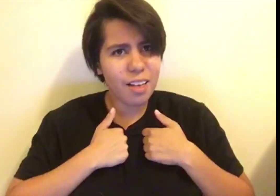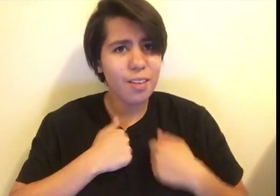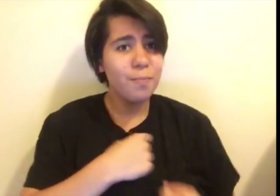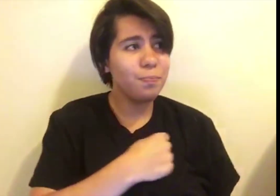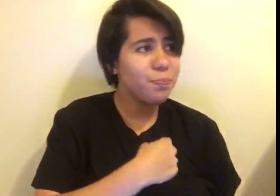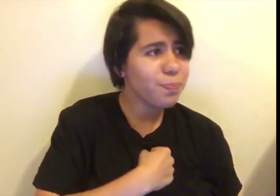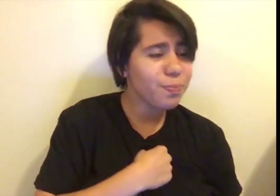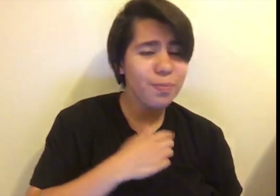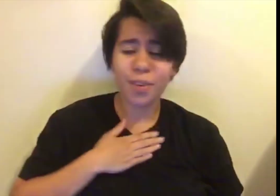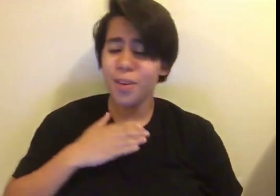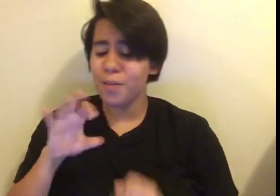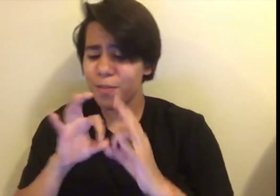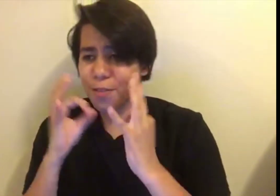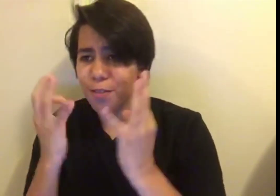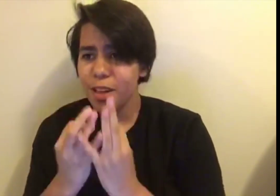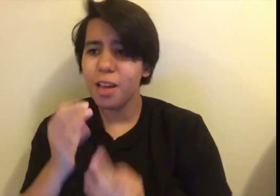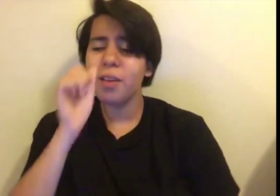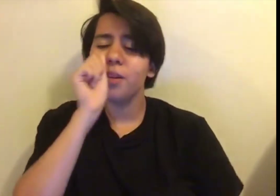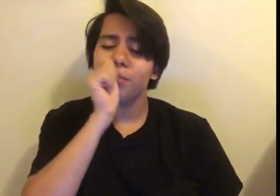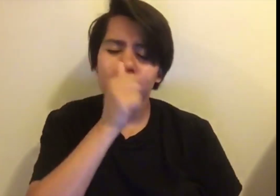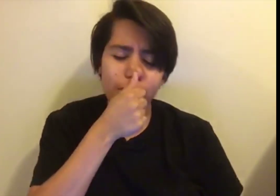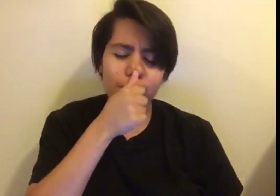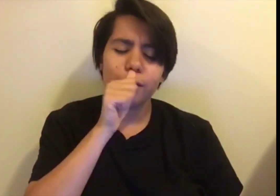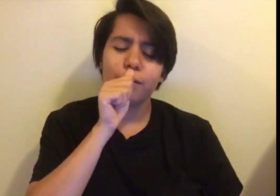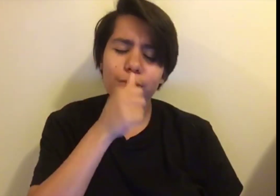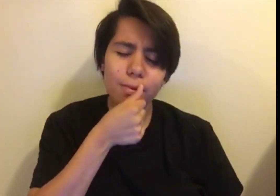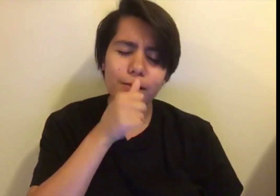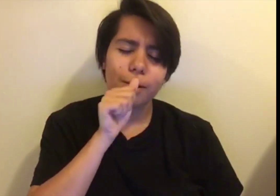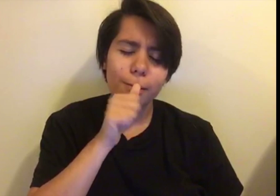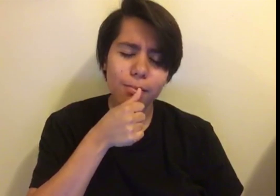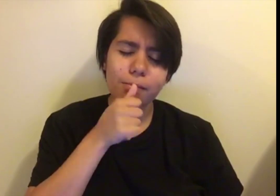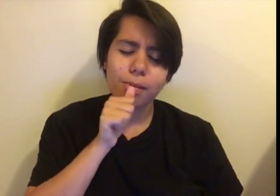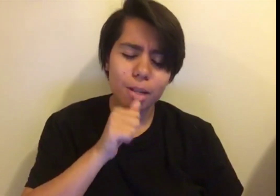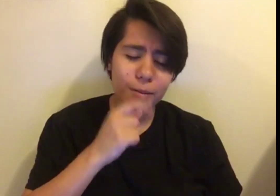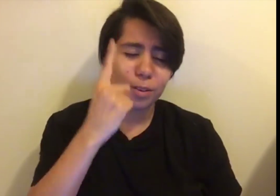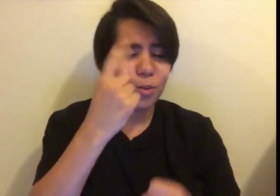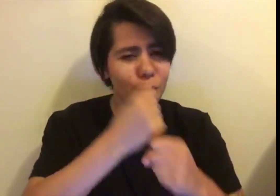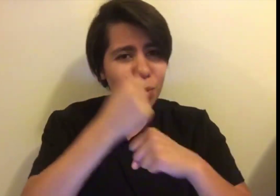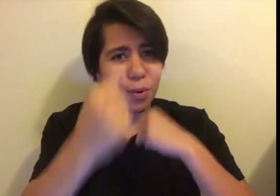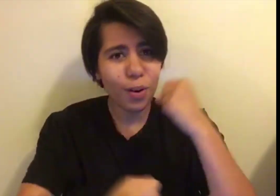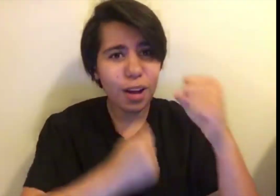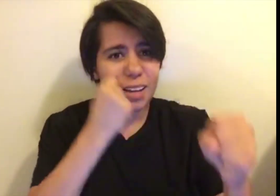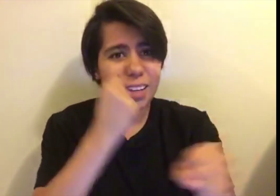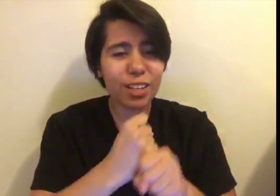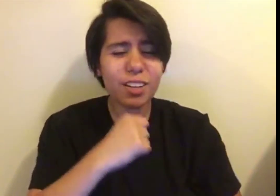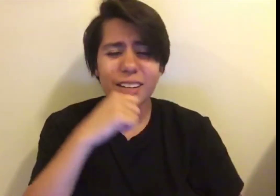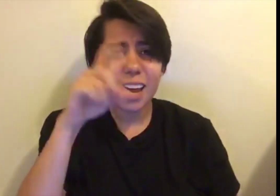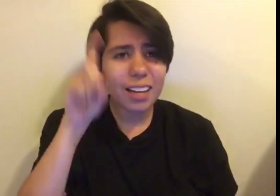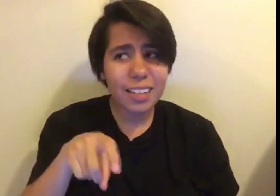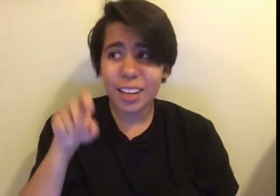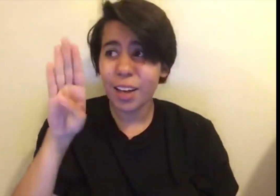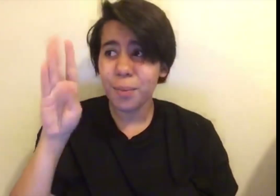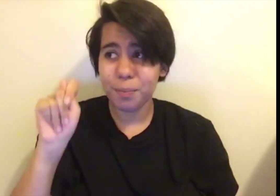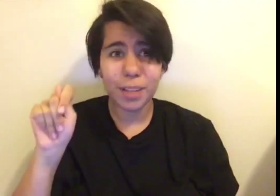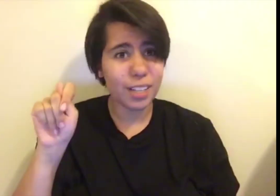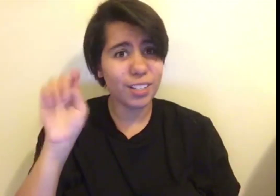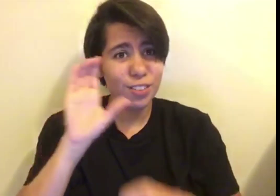He pushed me and my family through a year of inexplicable, unnecessary suffering, and should face